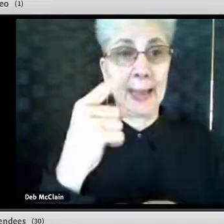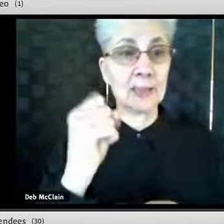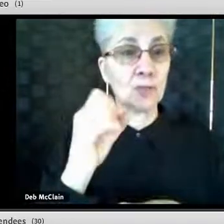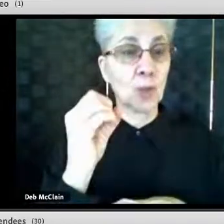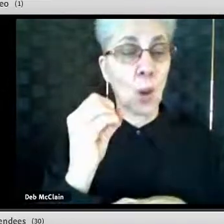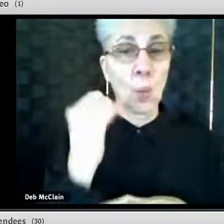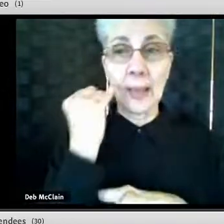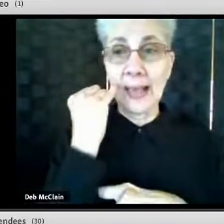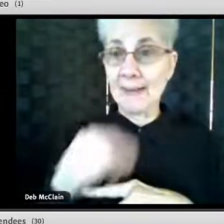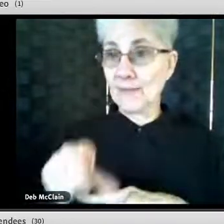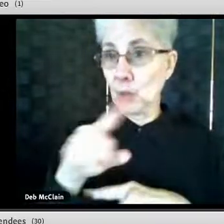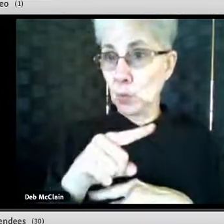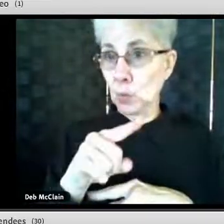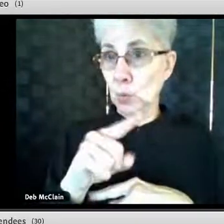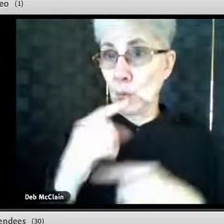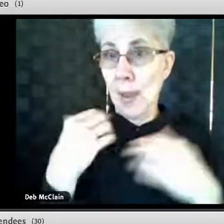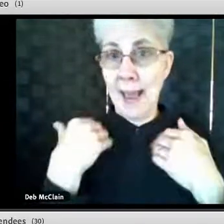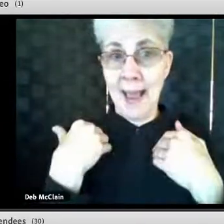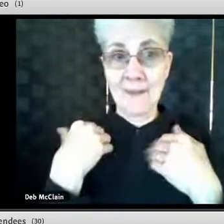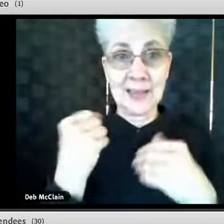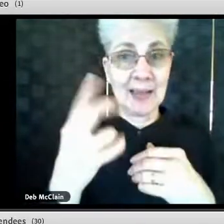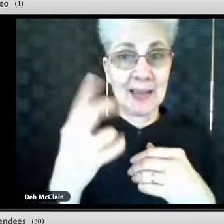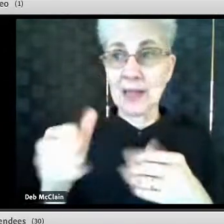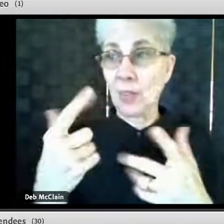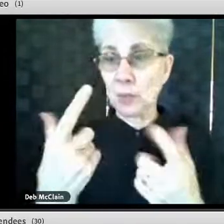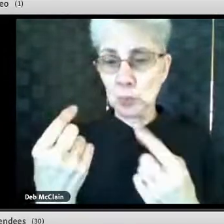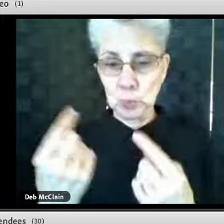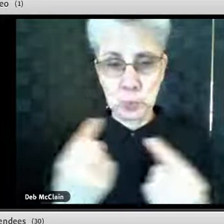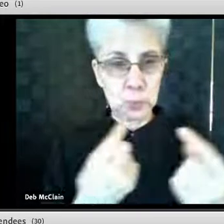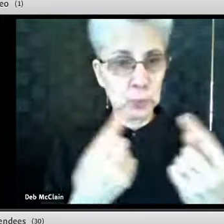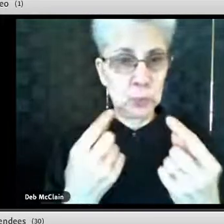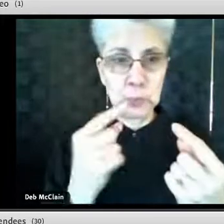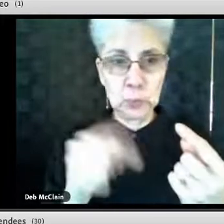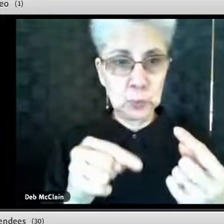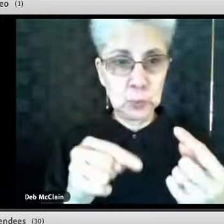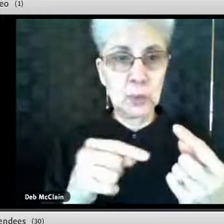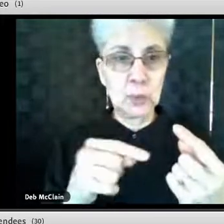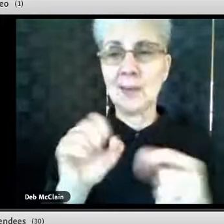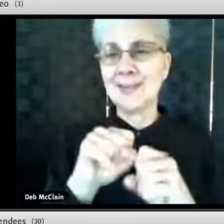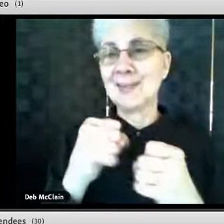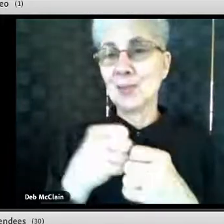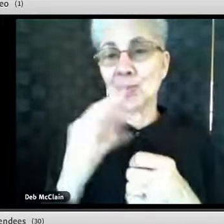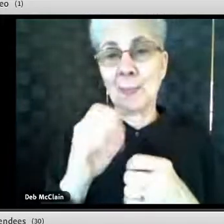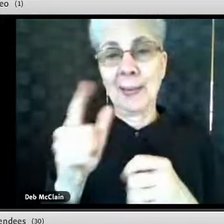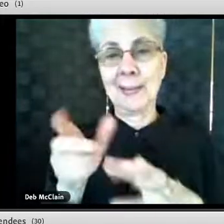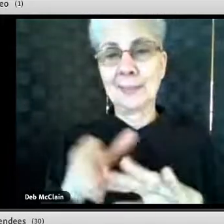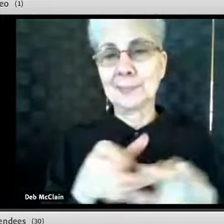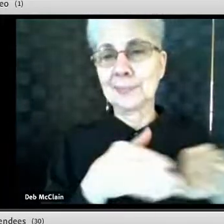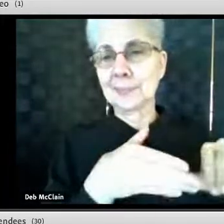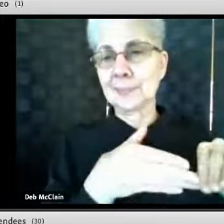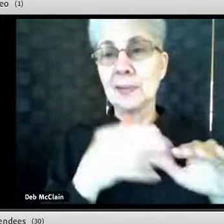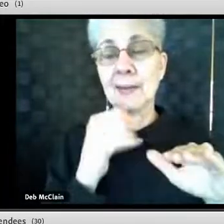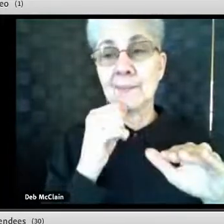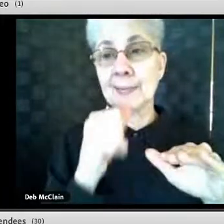and if you have 17 other things to do, social media,